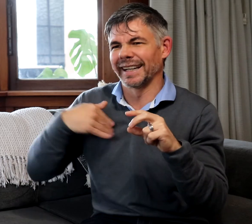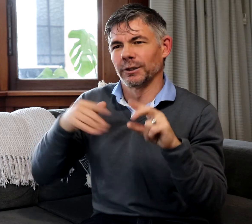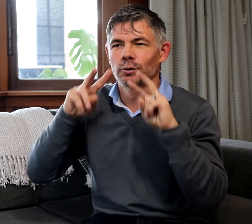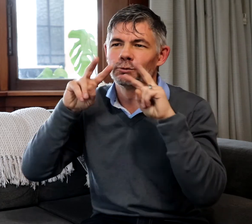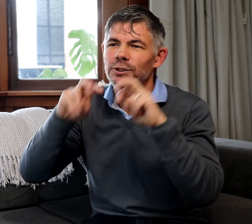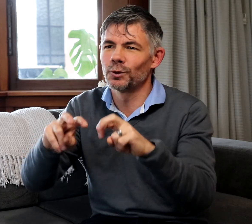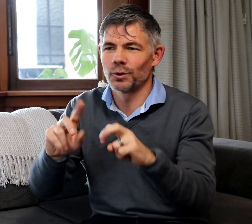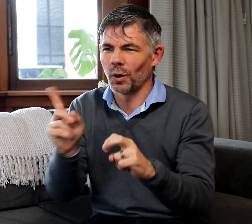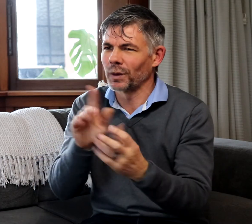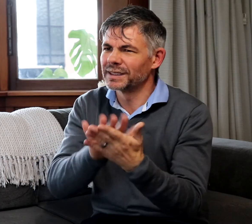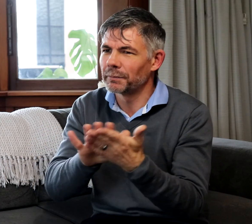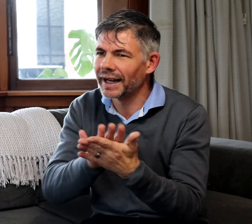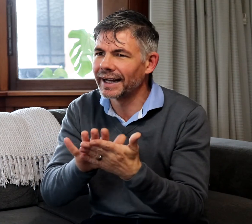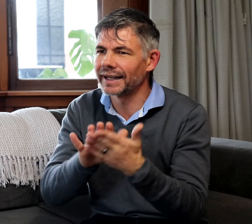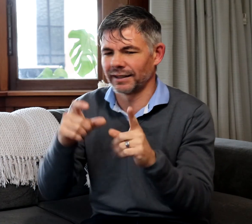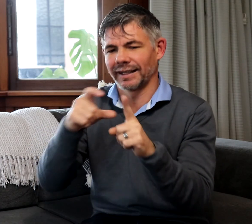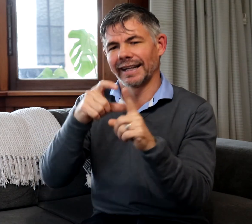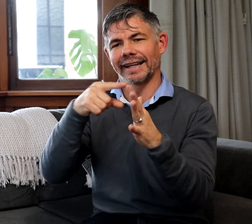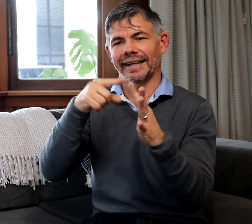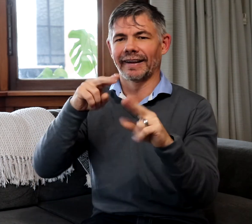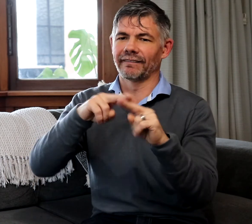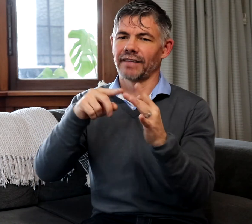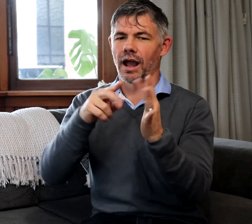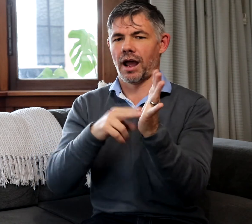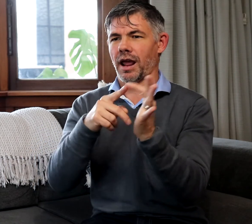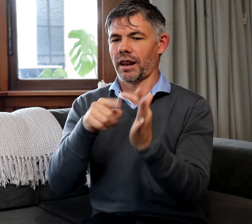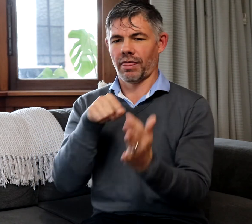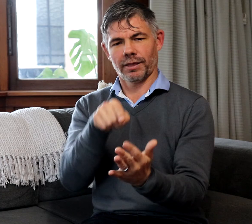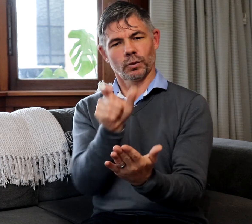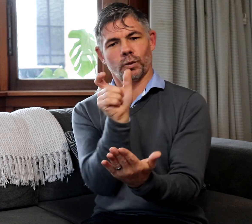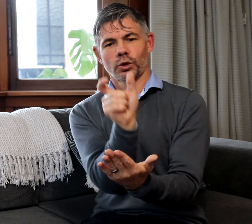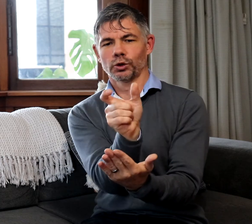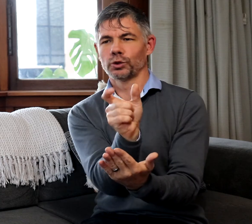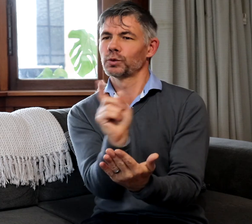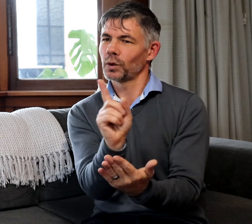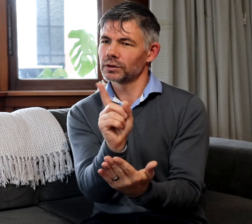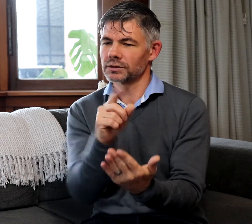I want to make sure, you know, I've done the research that I want